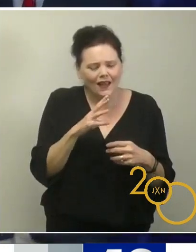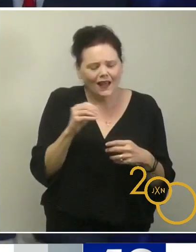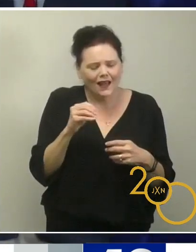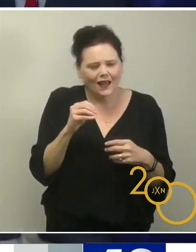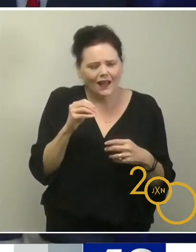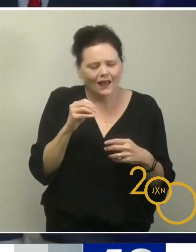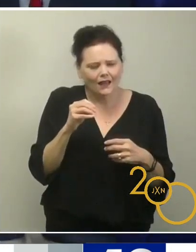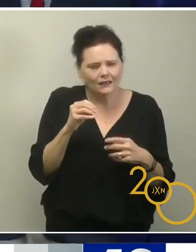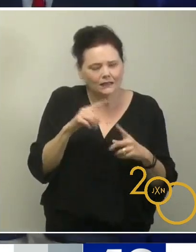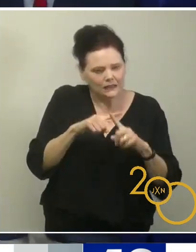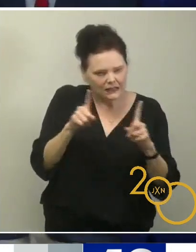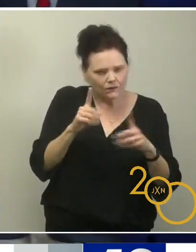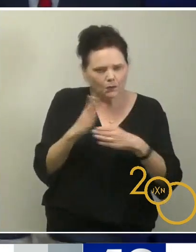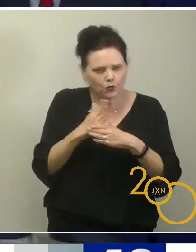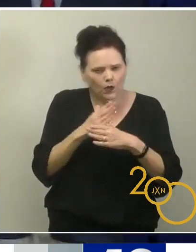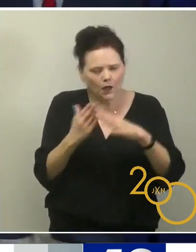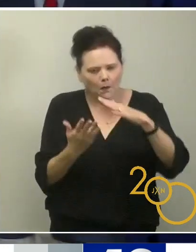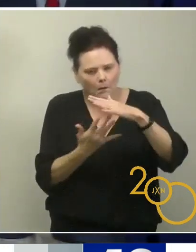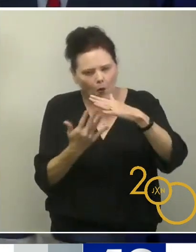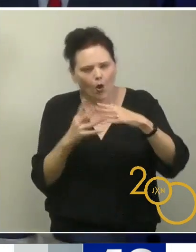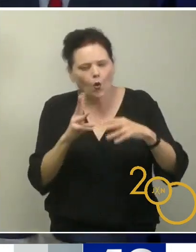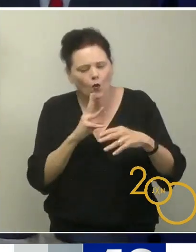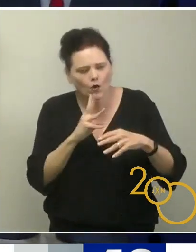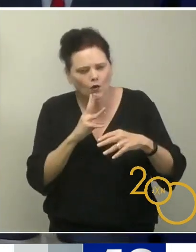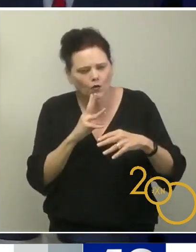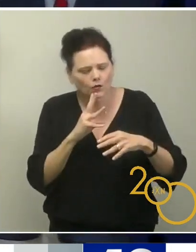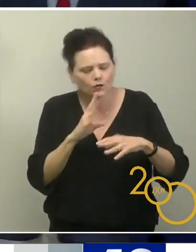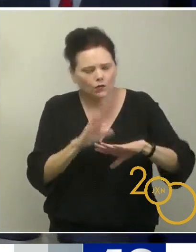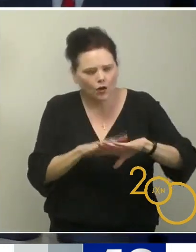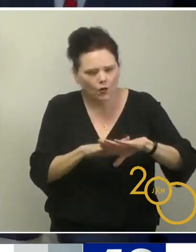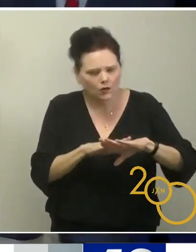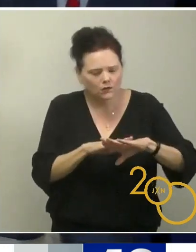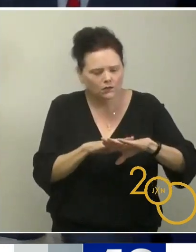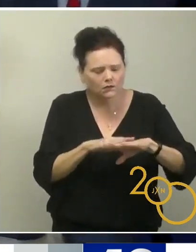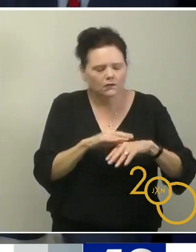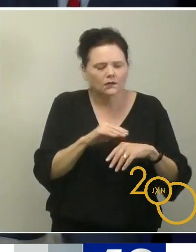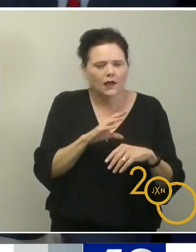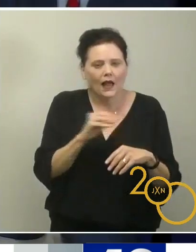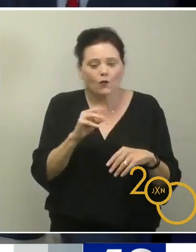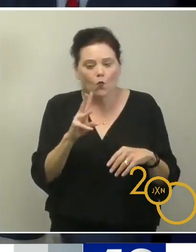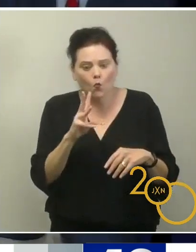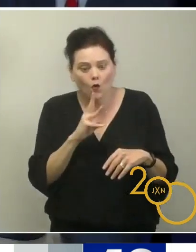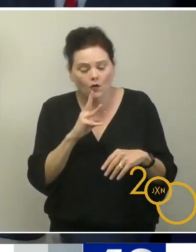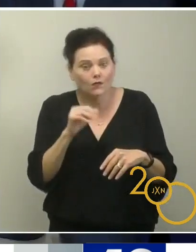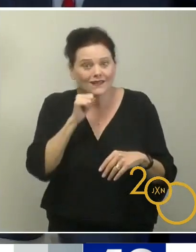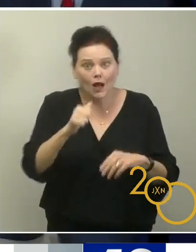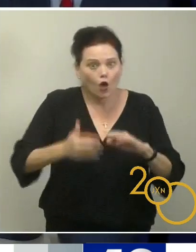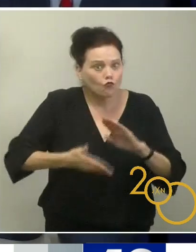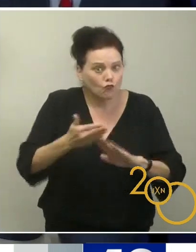WE'VE HAD A BOIL WATER NOTICE. THAT IS BEEN CERTAINLY AN INCONVENIENCE FOR MANY. THERE IS OFFICE EGOTISTIC